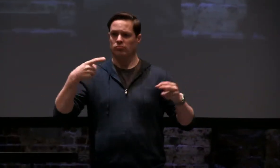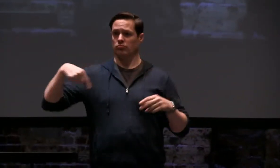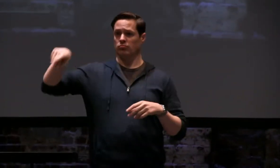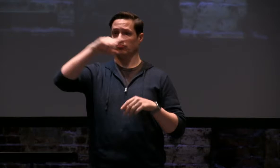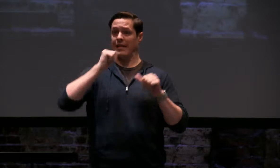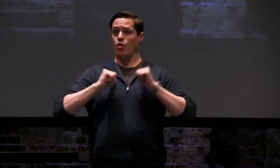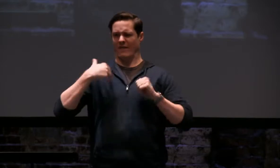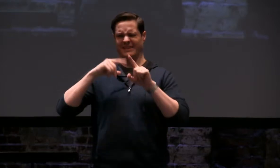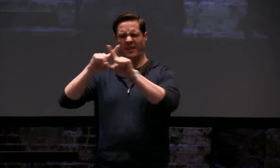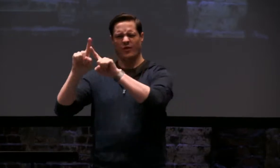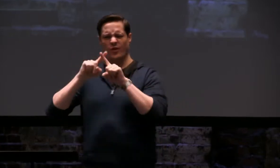Let's look at resources.